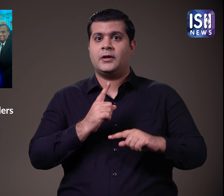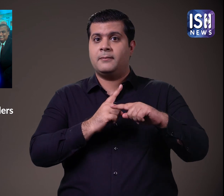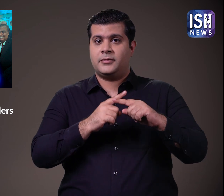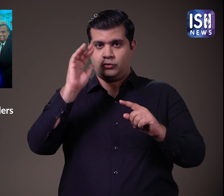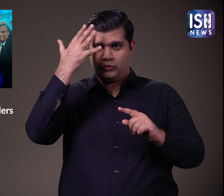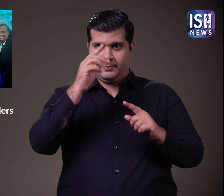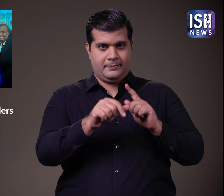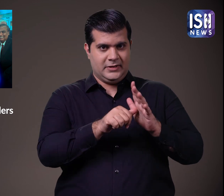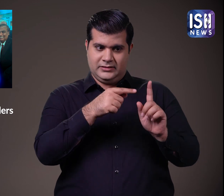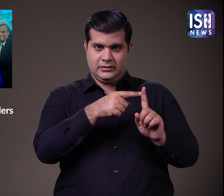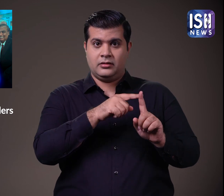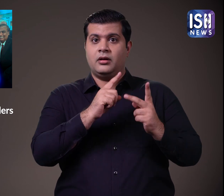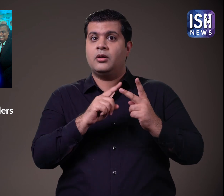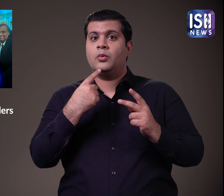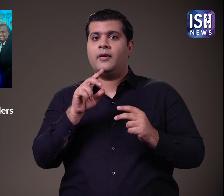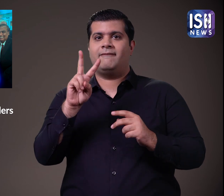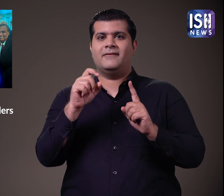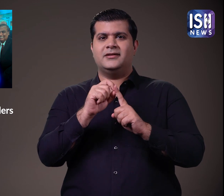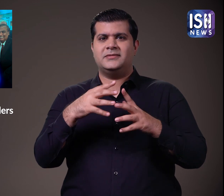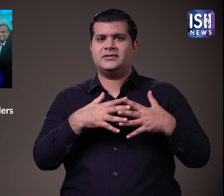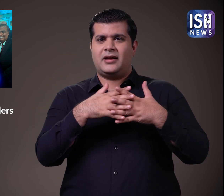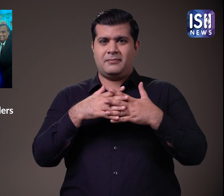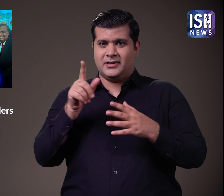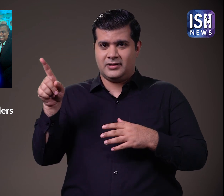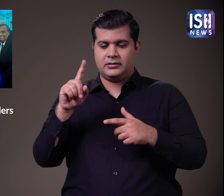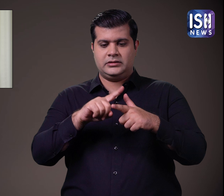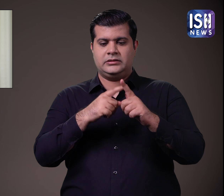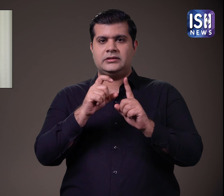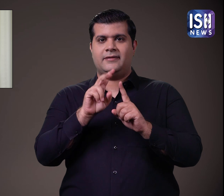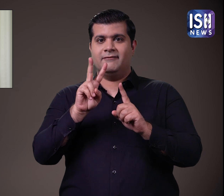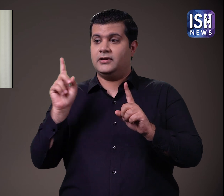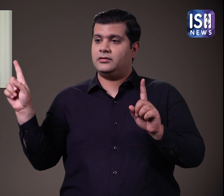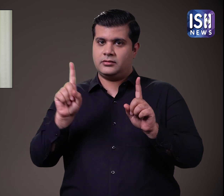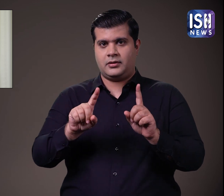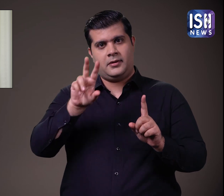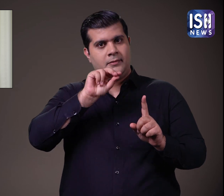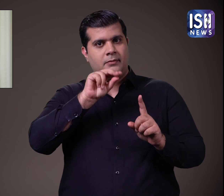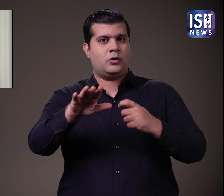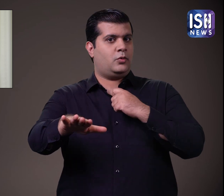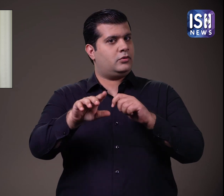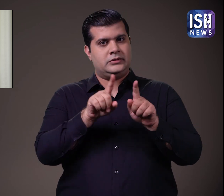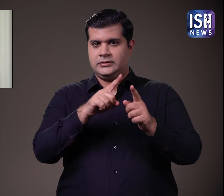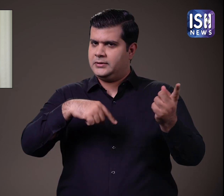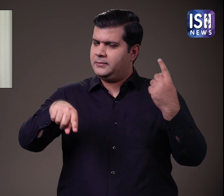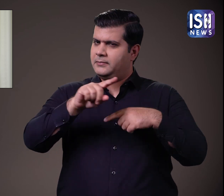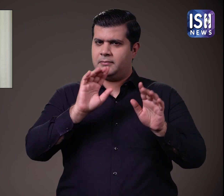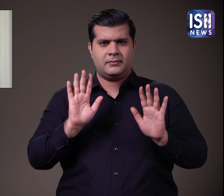Along with Trump, JD Vance also became the Vice President by taking an oath.